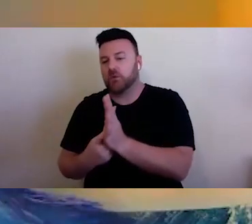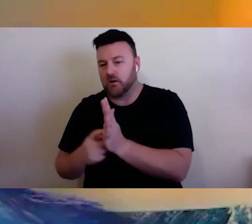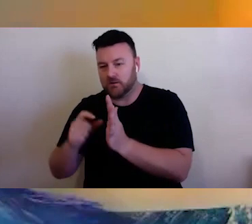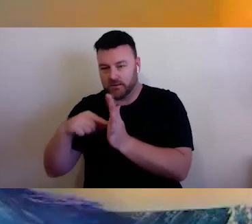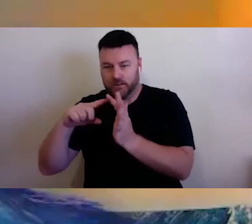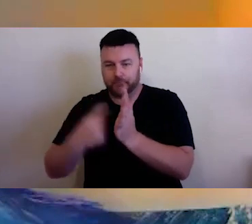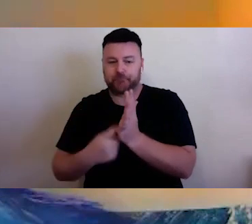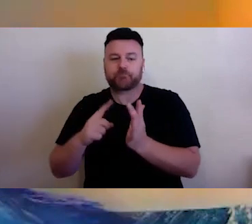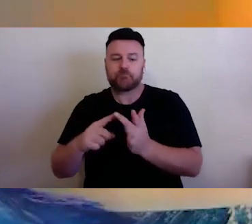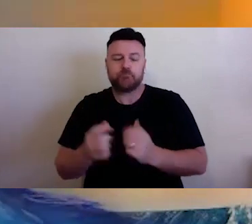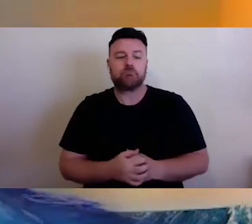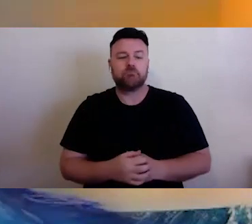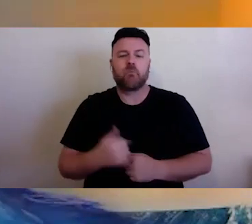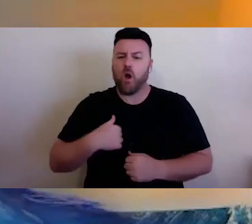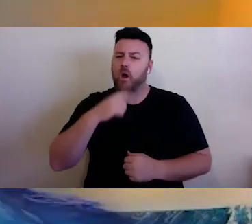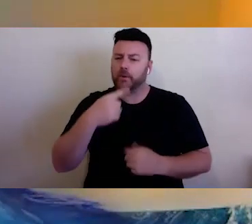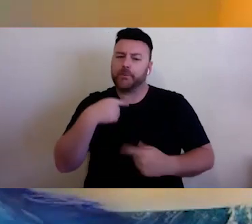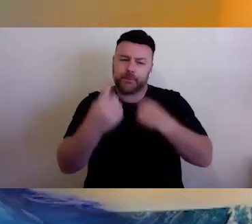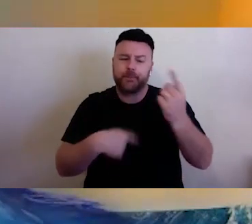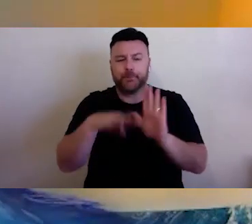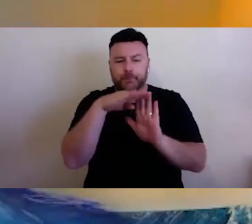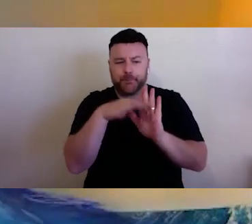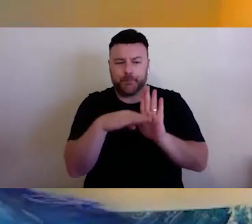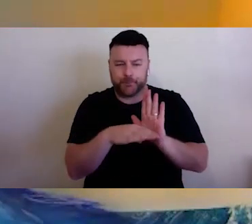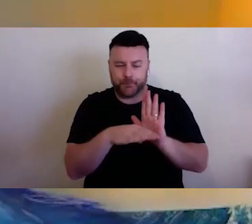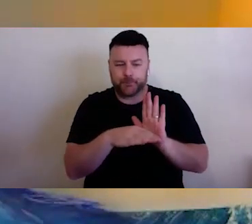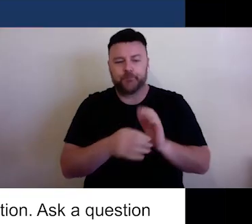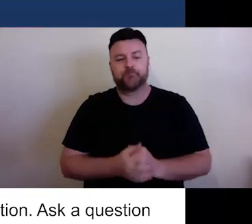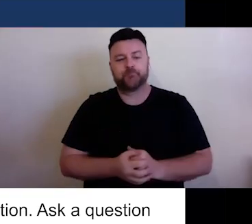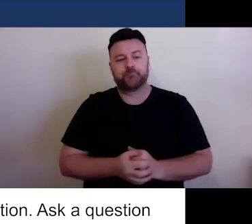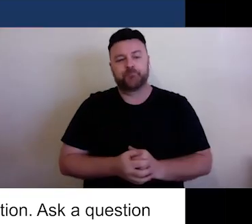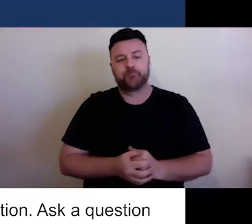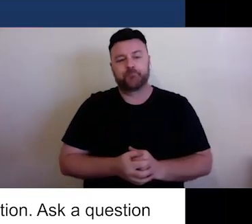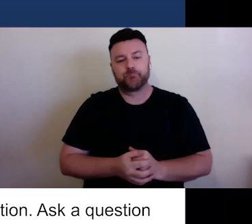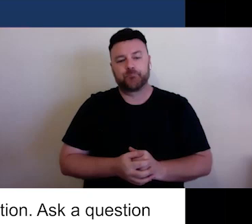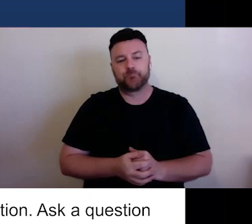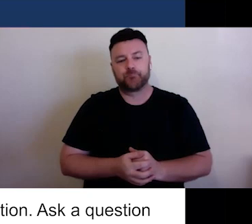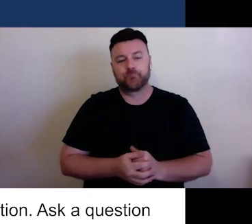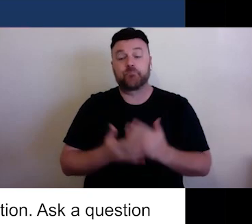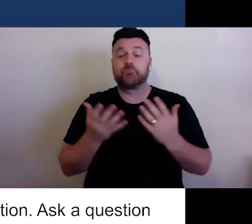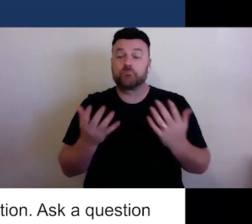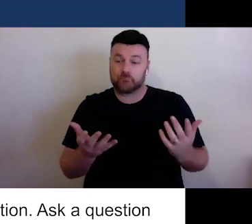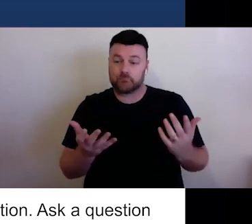features of housekeeping and notes on today's session. Firstly, live